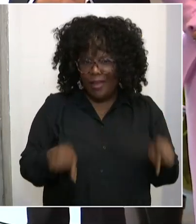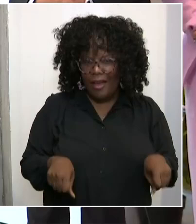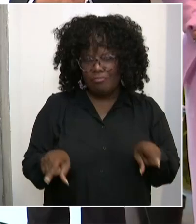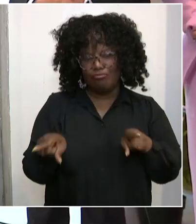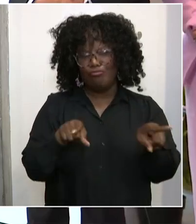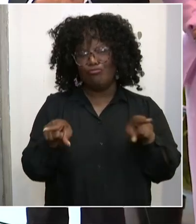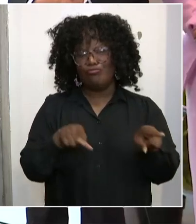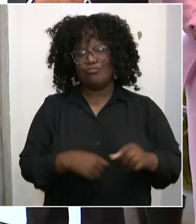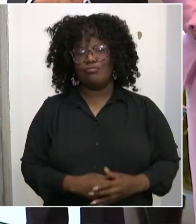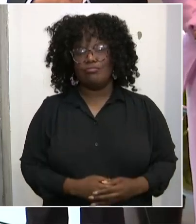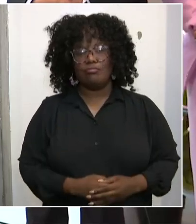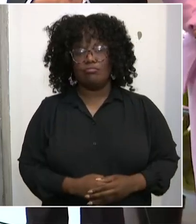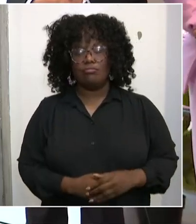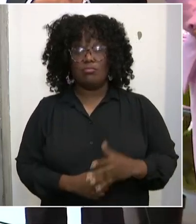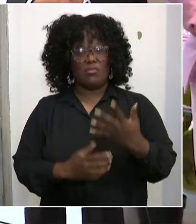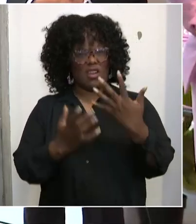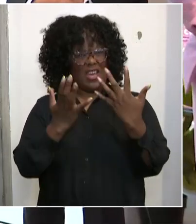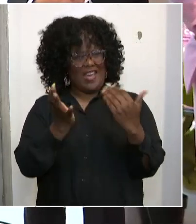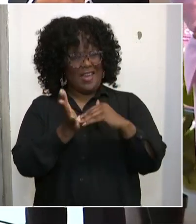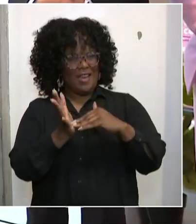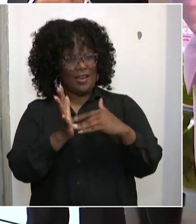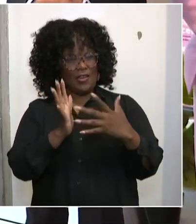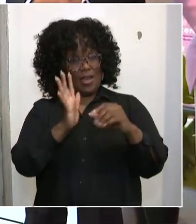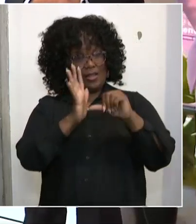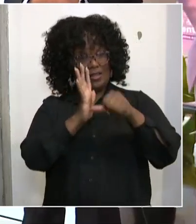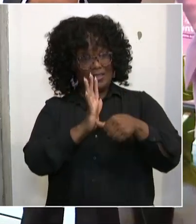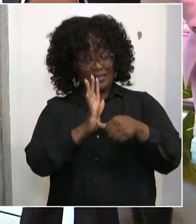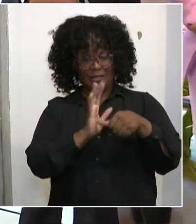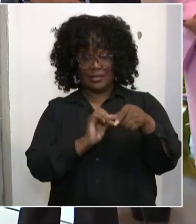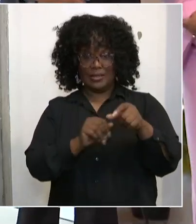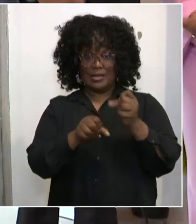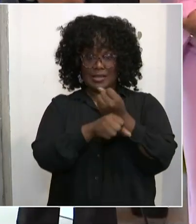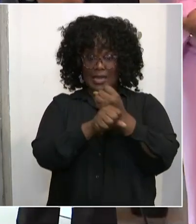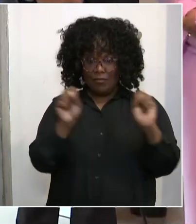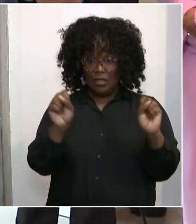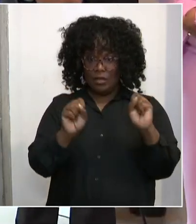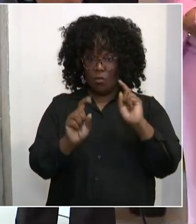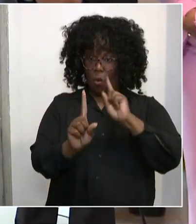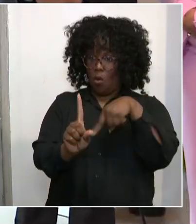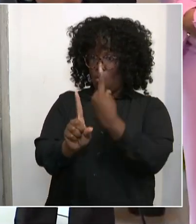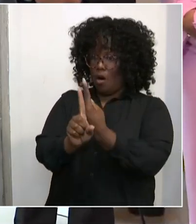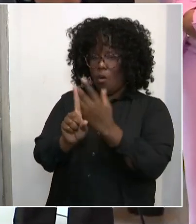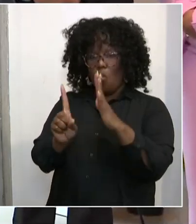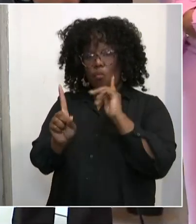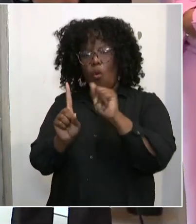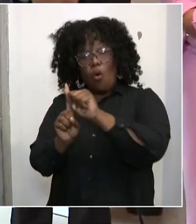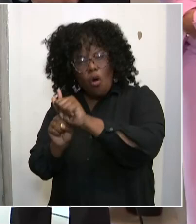that uh public safety is a joint responsibility, but I wanna thank, thank our men and women of the Metropolitan Police Department.